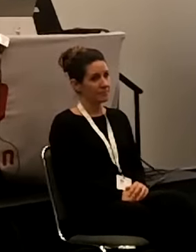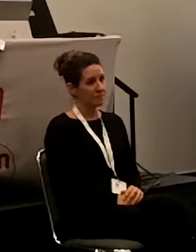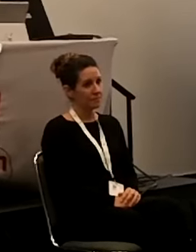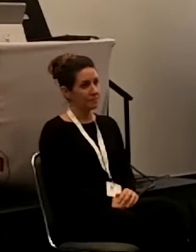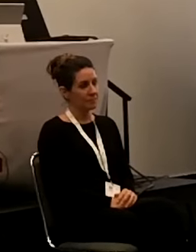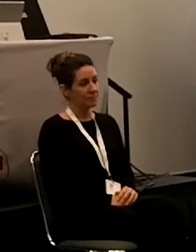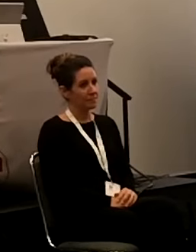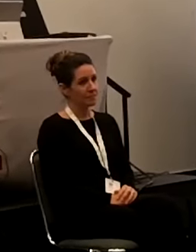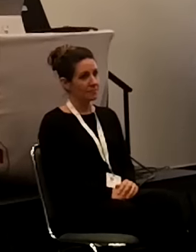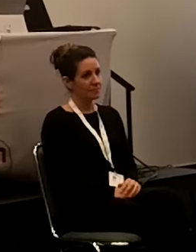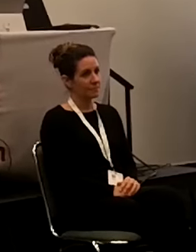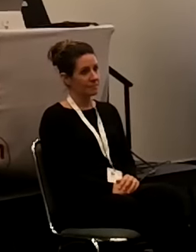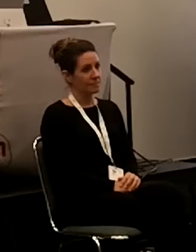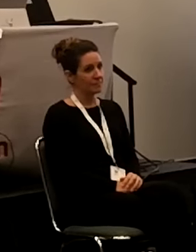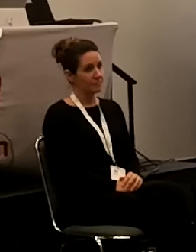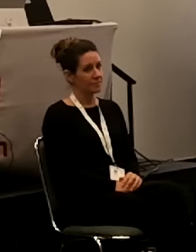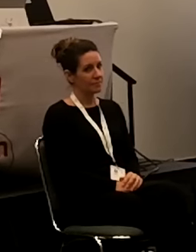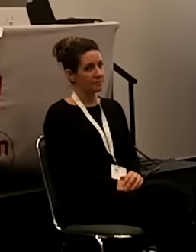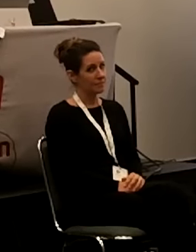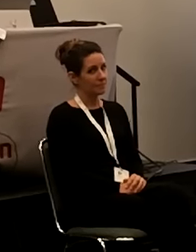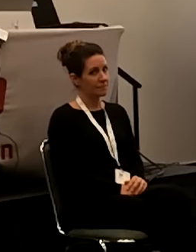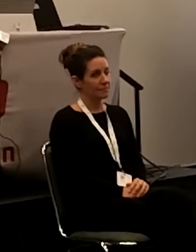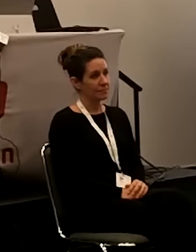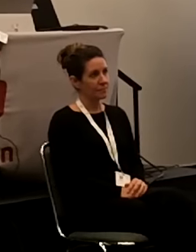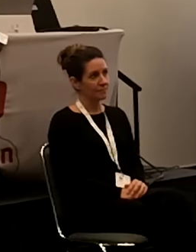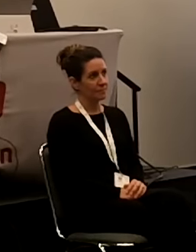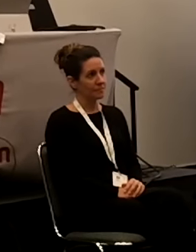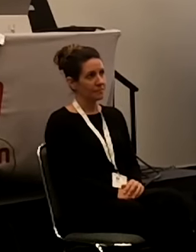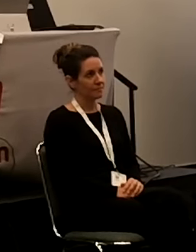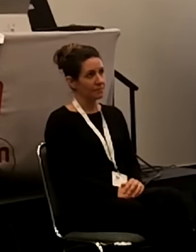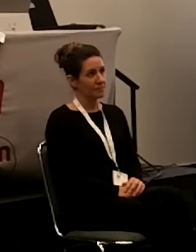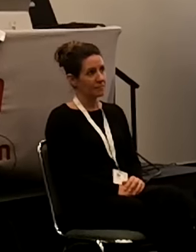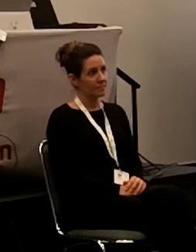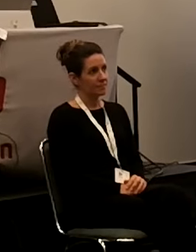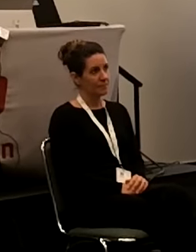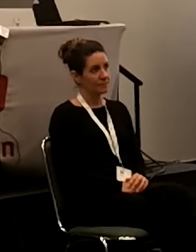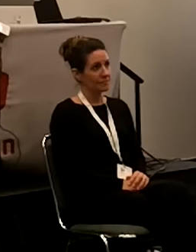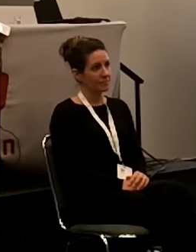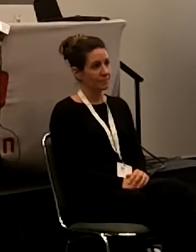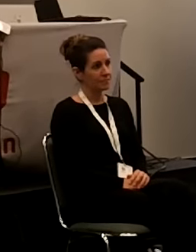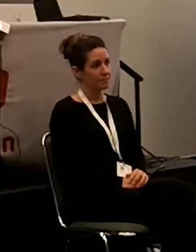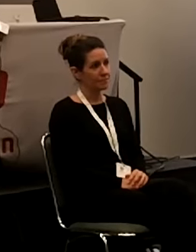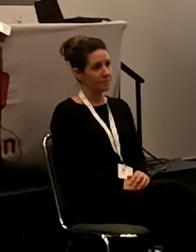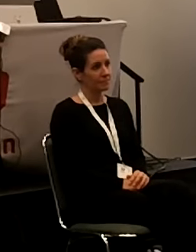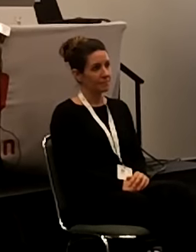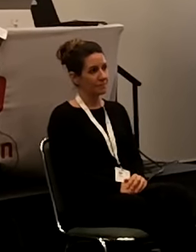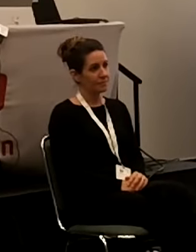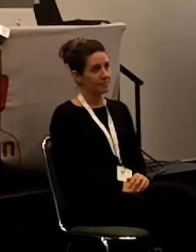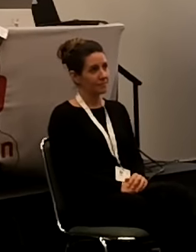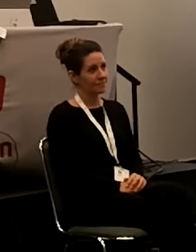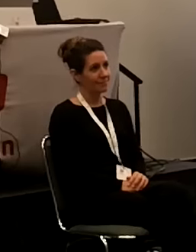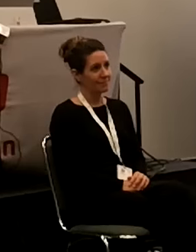before it is published? I don't know yet. I'm totally clueless and hope to hear.